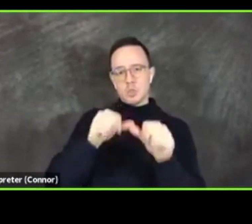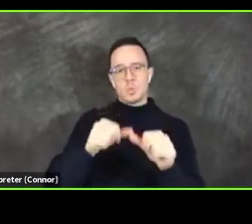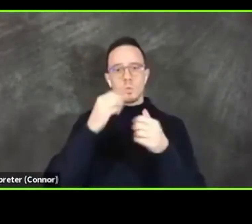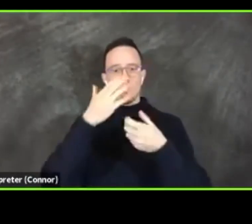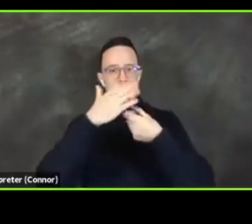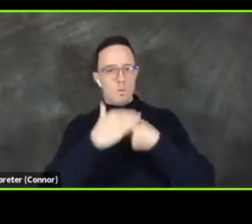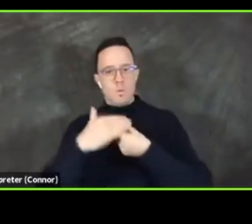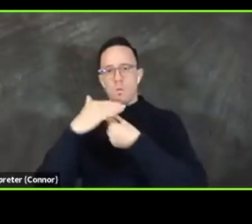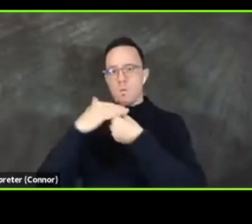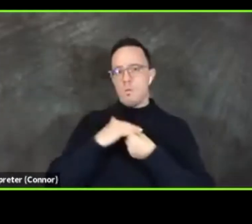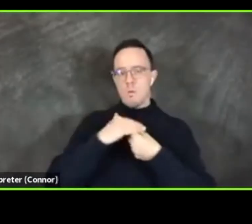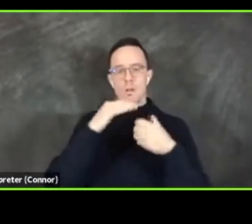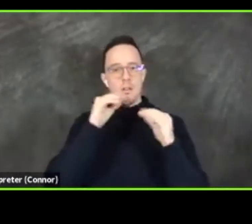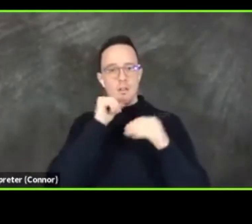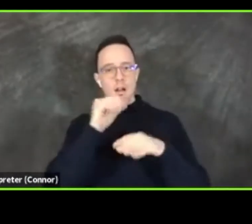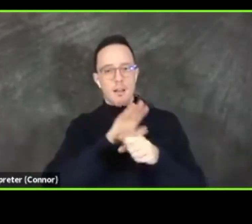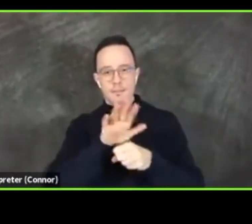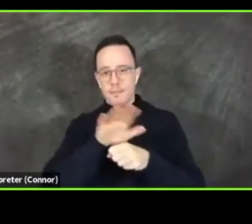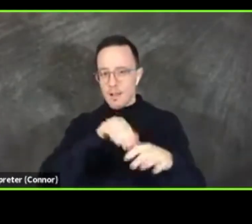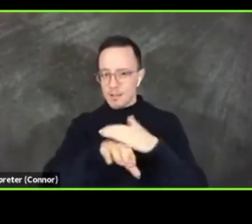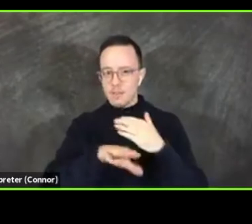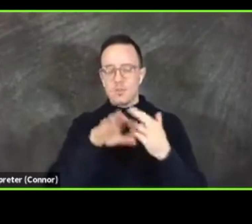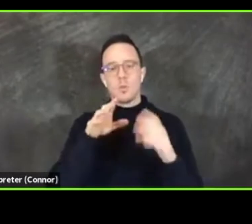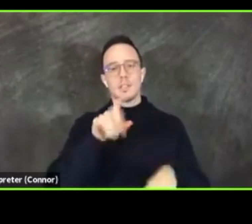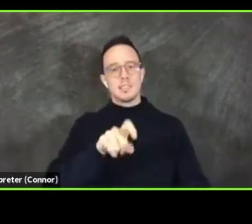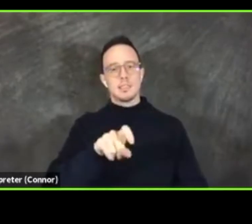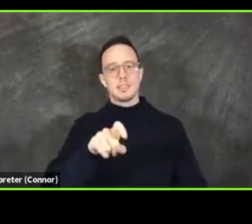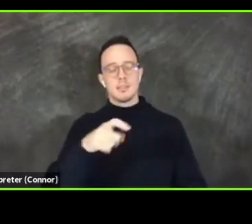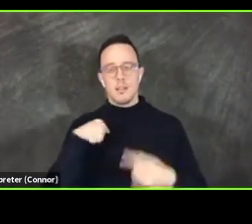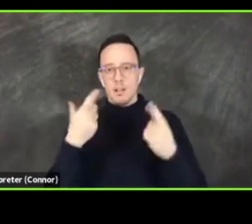LACK OF ACCESS TO BASIC NEEDS, WHILE UNDERTAKING THE ESSENTIAL LABOUR OF THIS TOWN